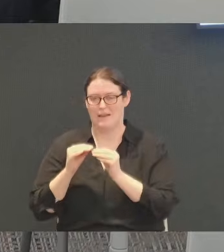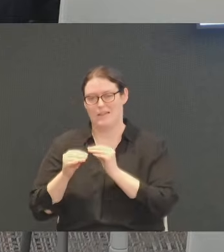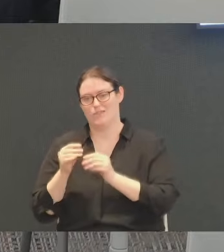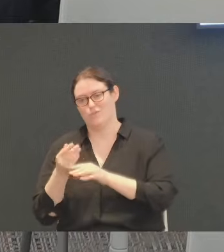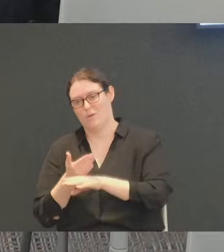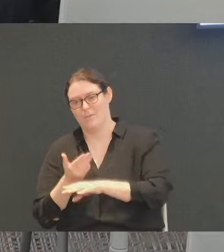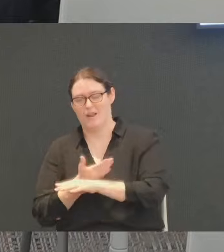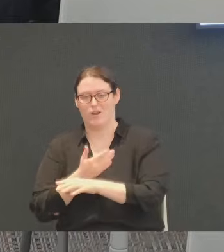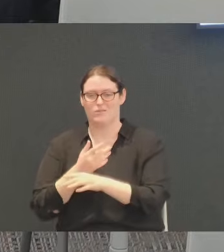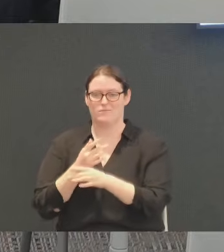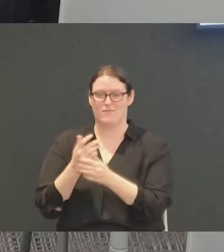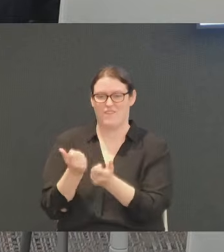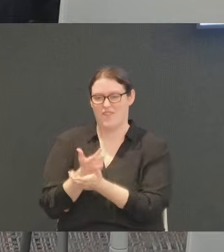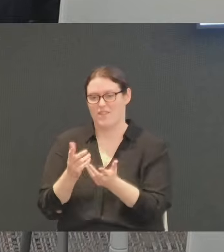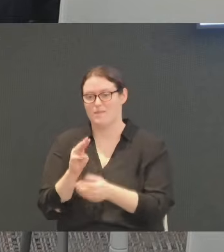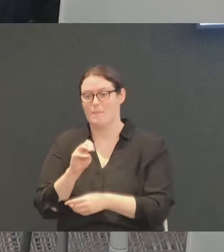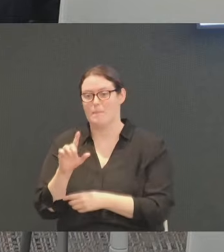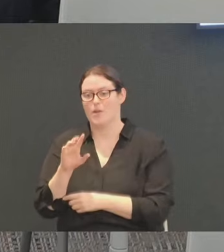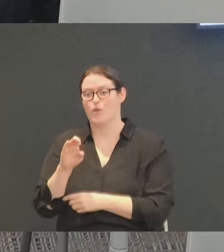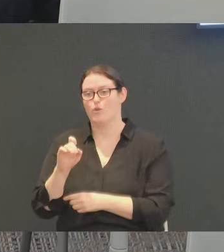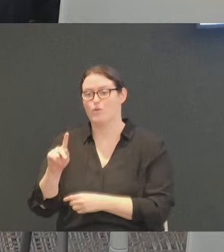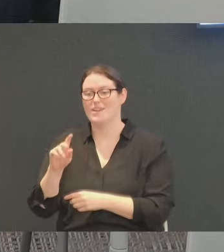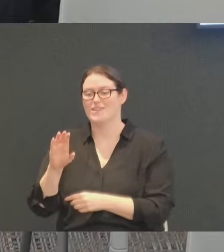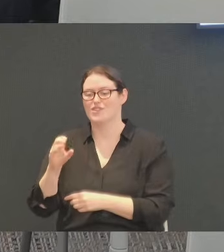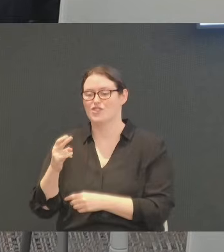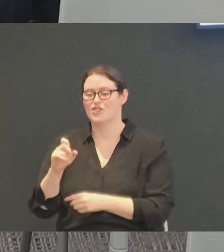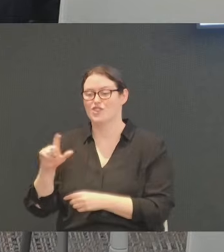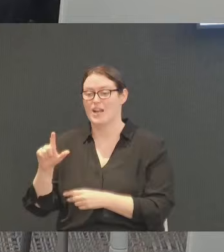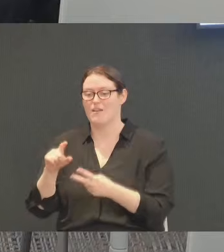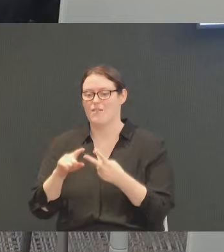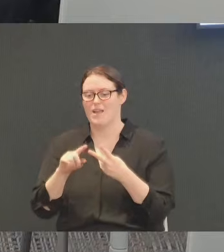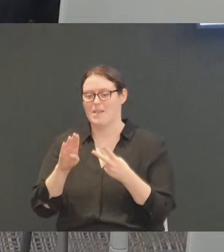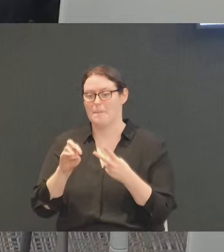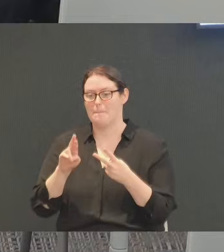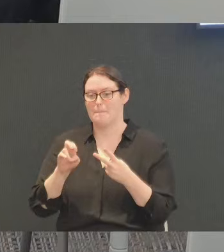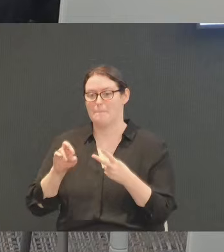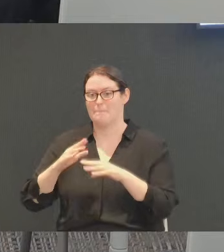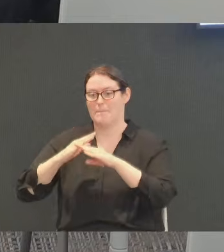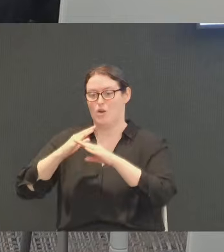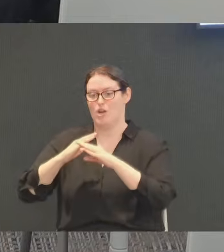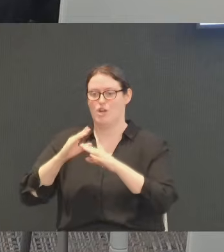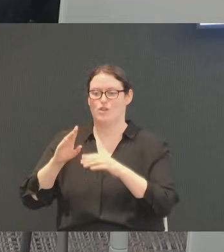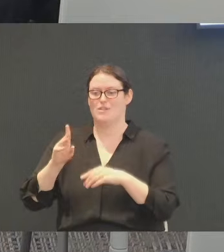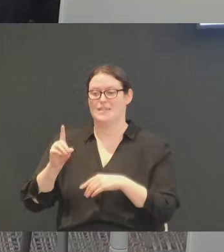rehabilitation of the Mil Creek channel and the barrier dam. Um, if you're not aware, those that